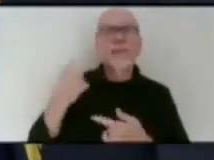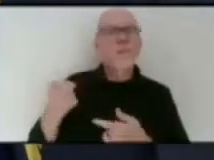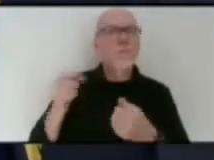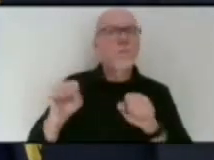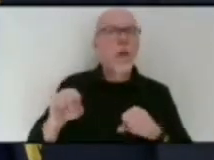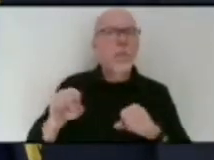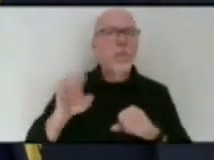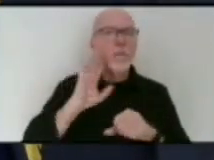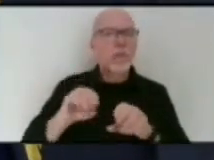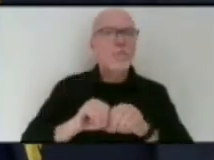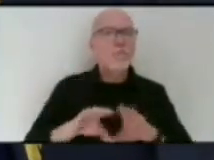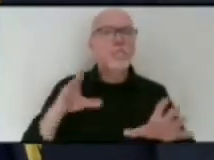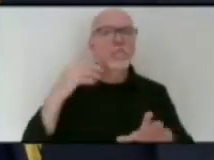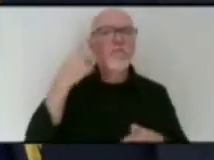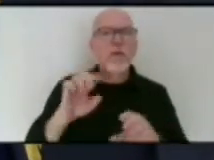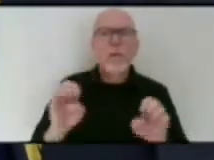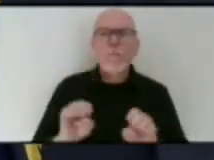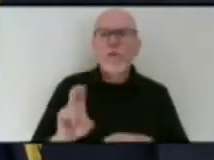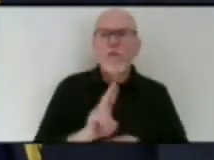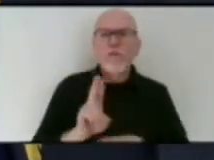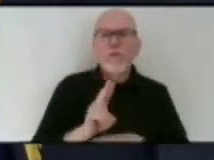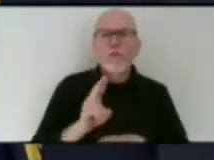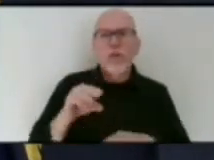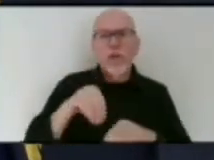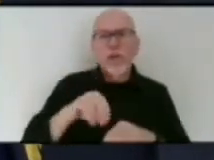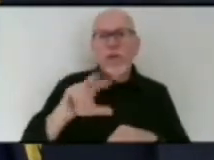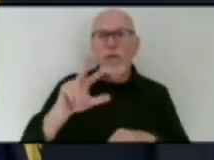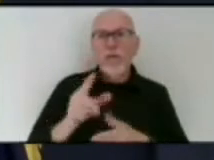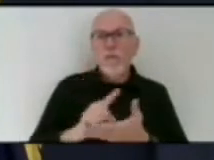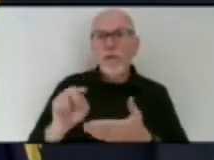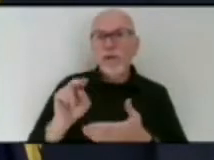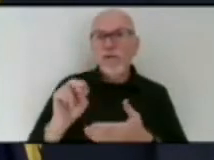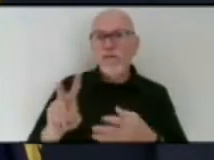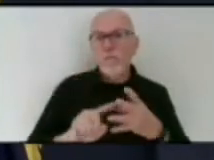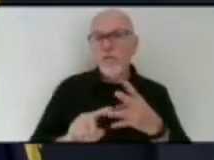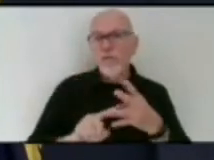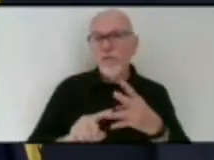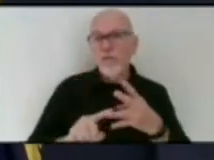authorization as early as a third week of November. Pfizer is reporting that